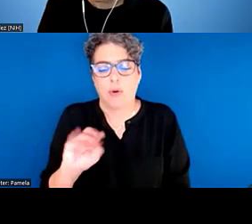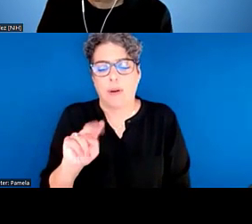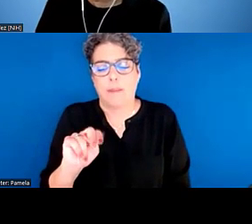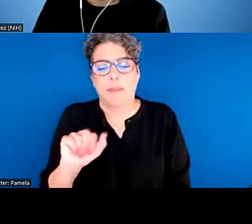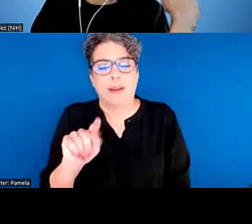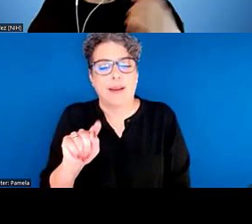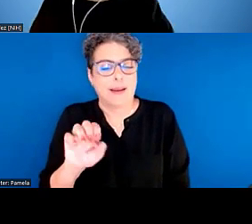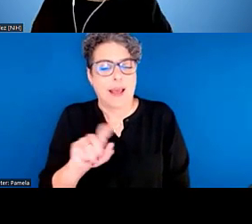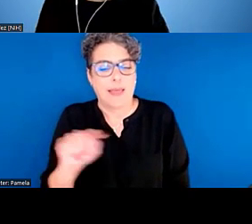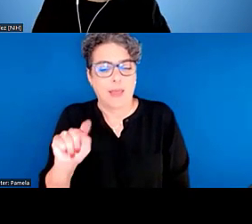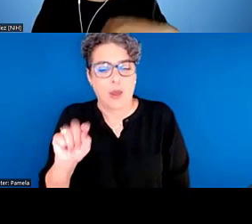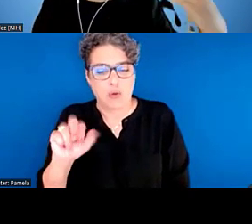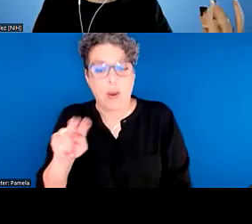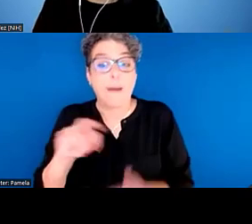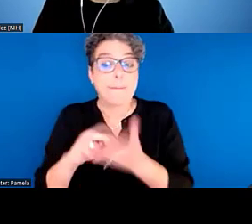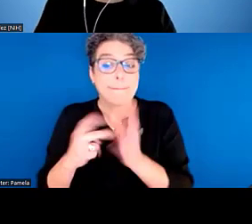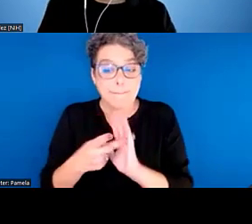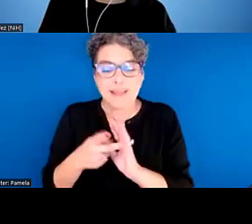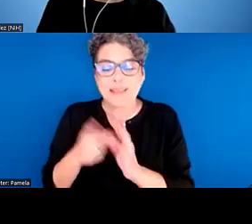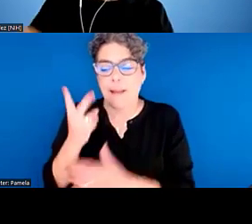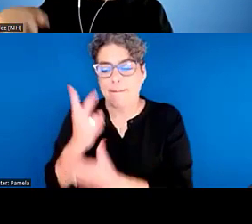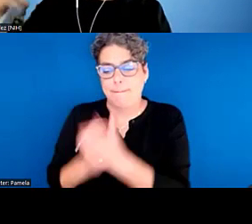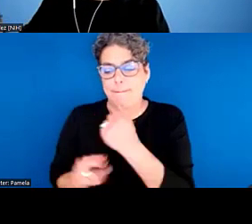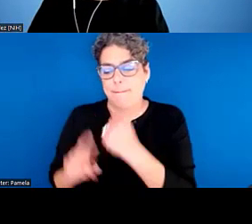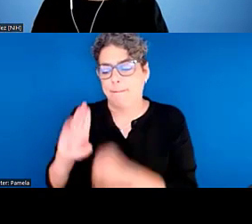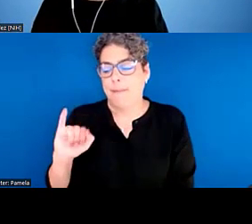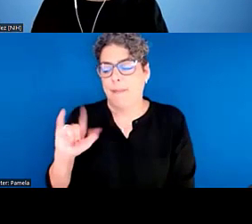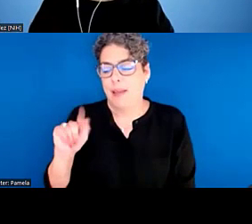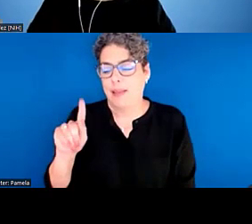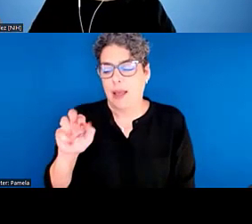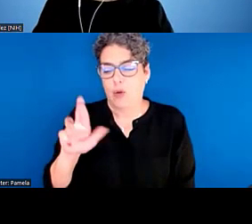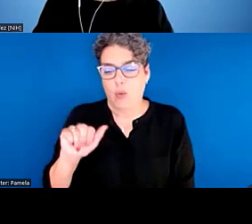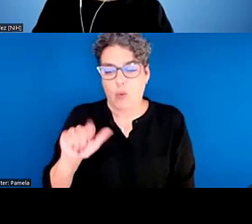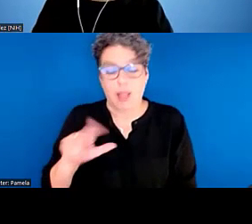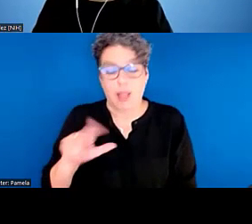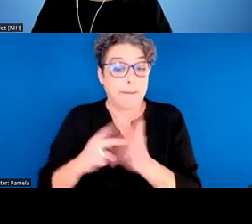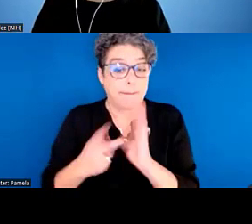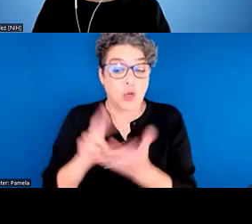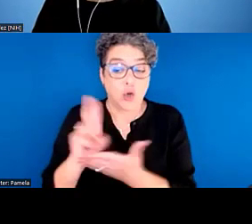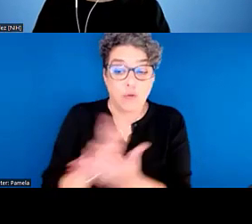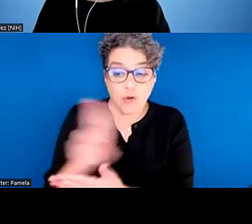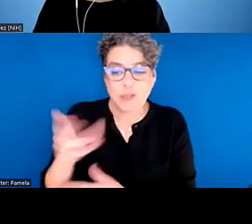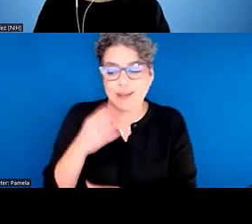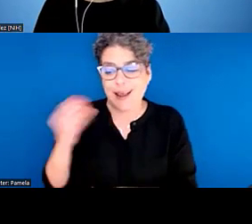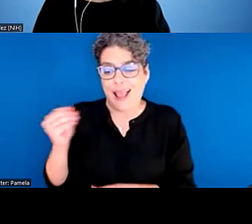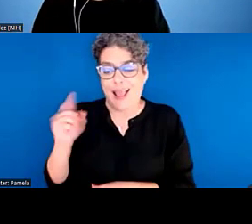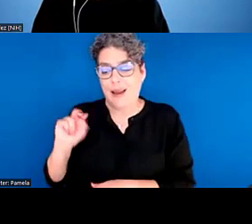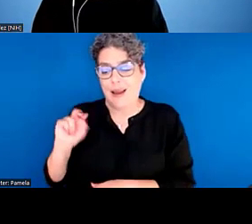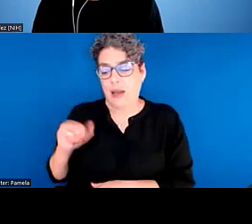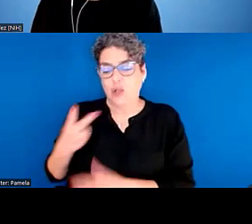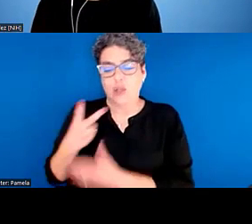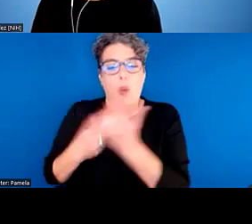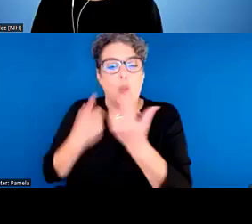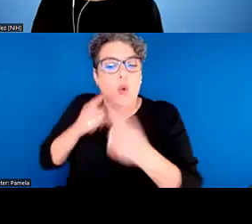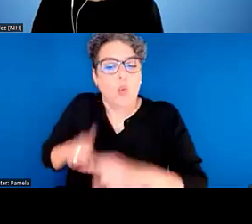which means there's an agreement between the NIH and the institution that the grant will be terminated. So those are some of the questions.